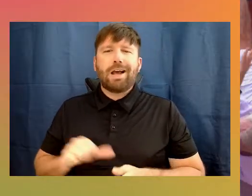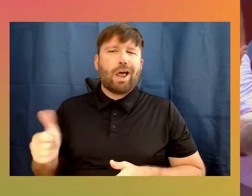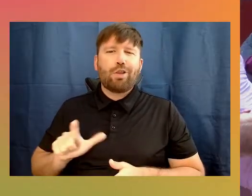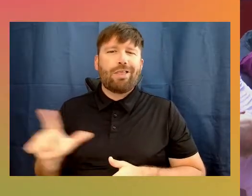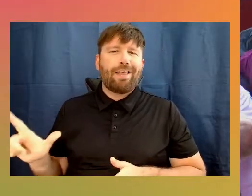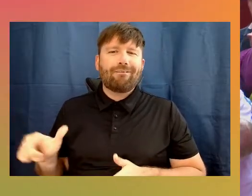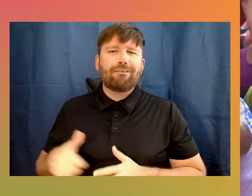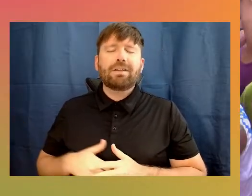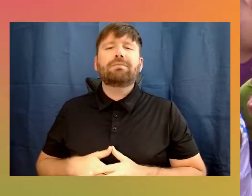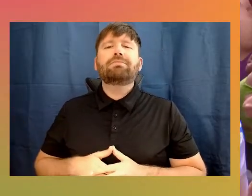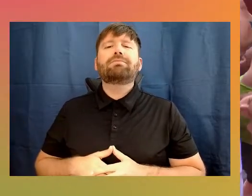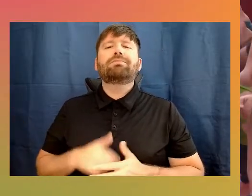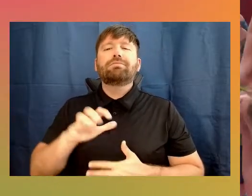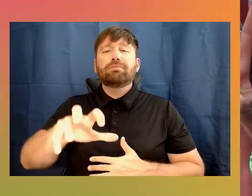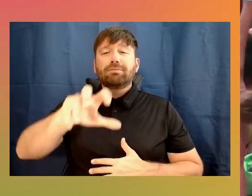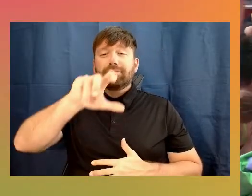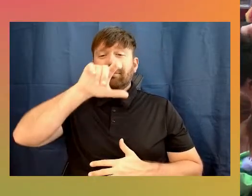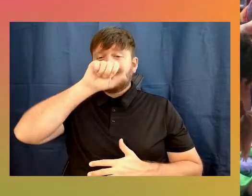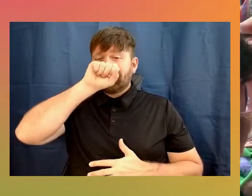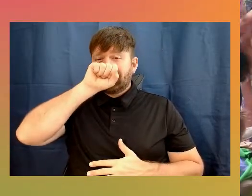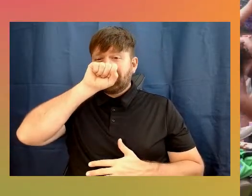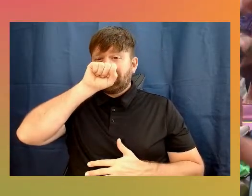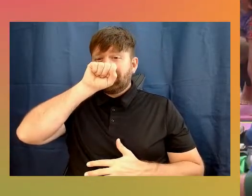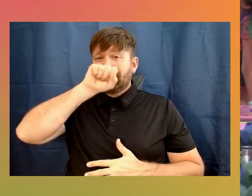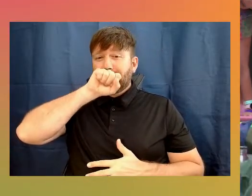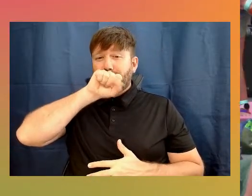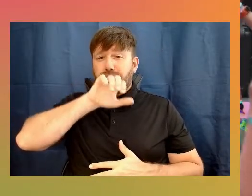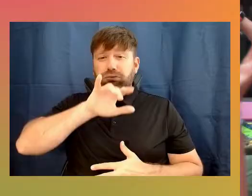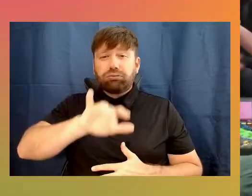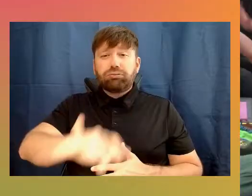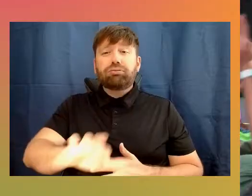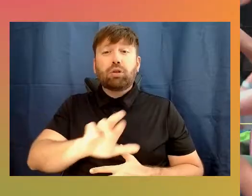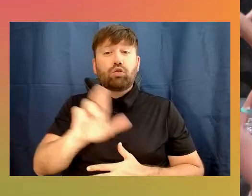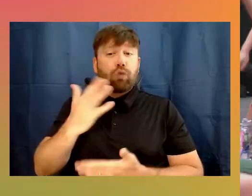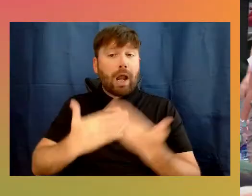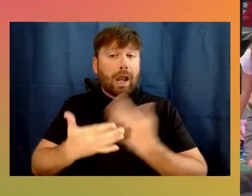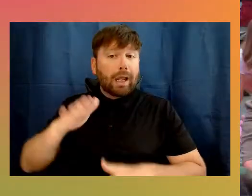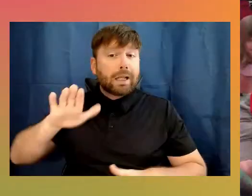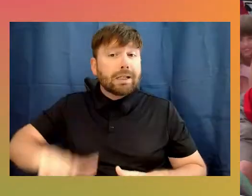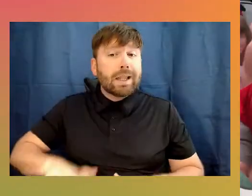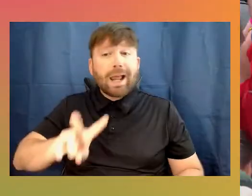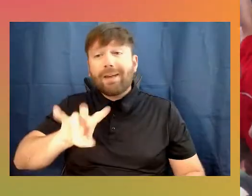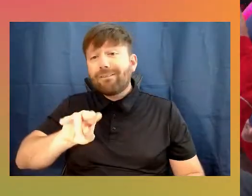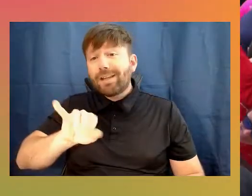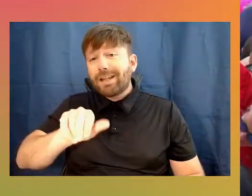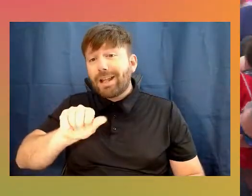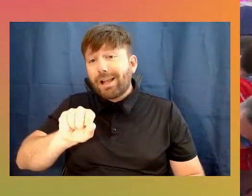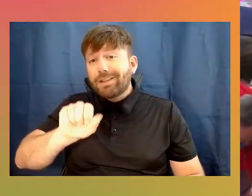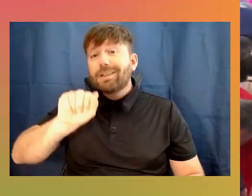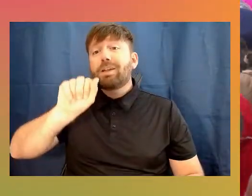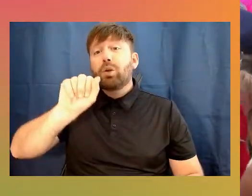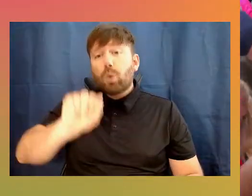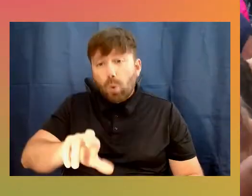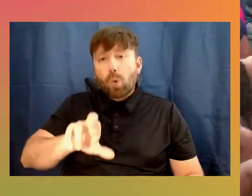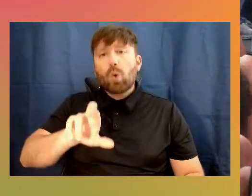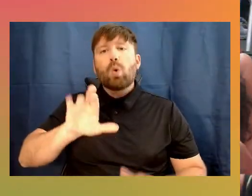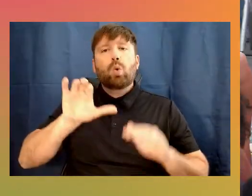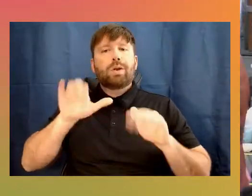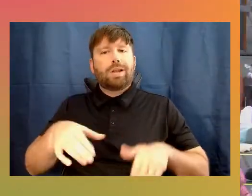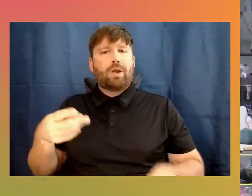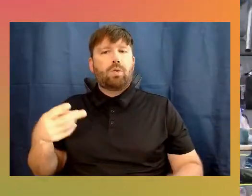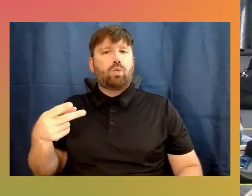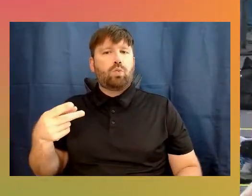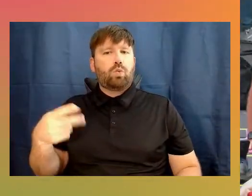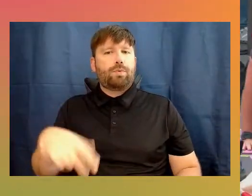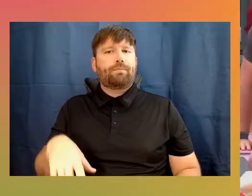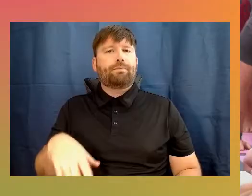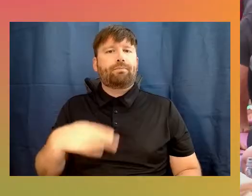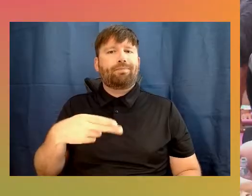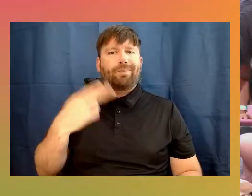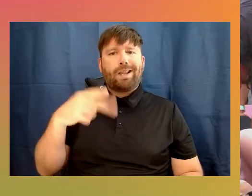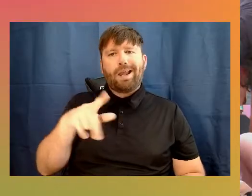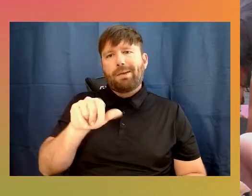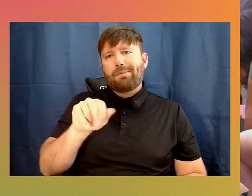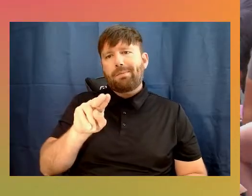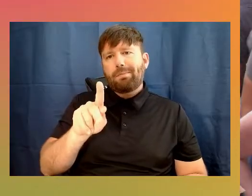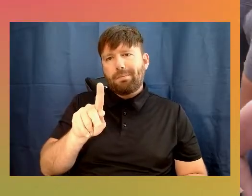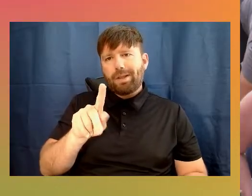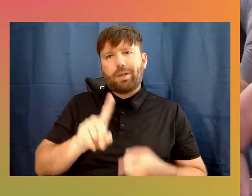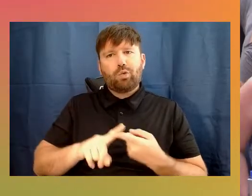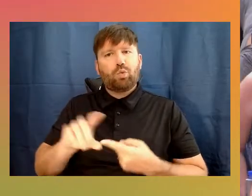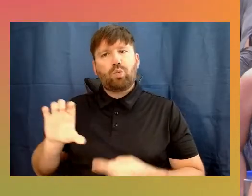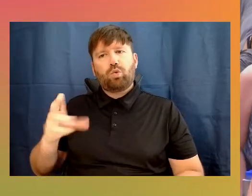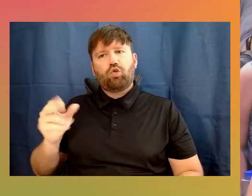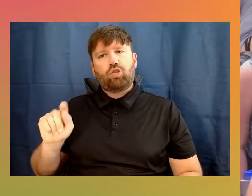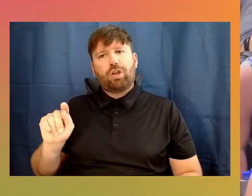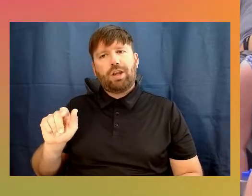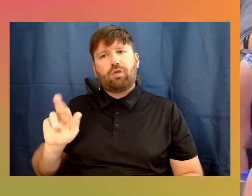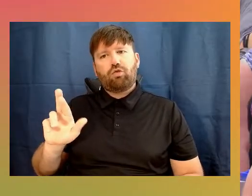BIG BREATH IN.